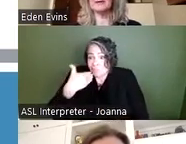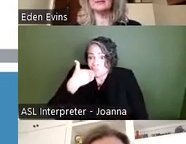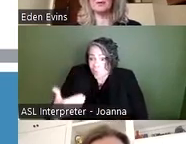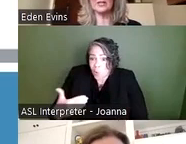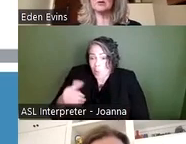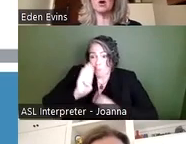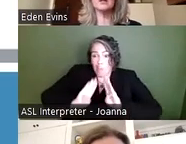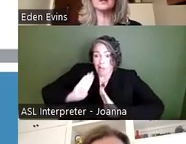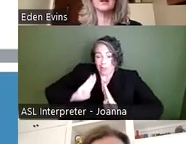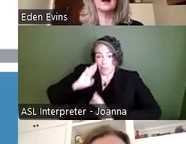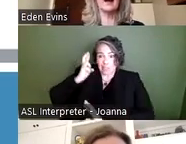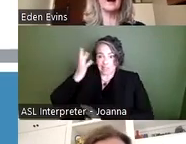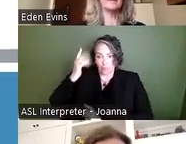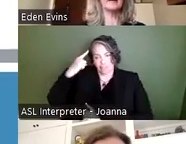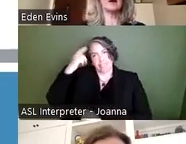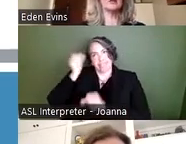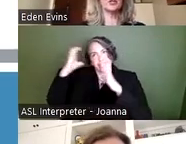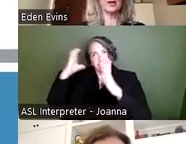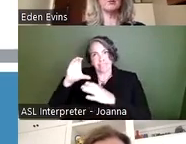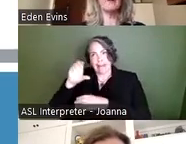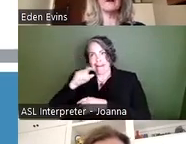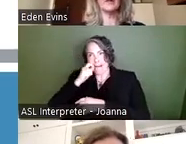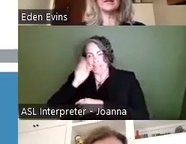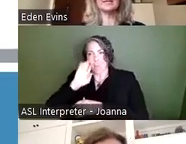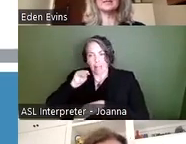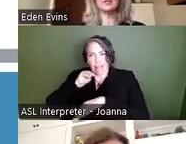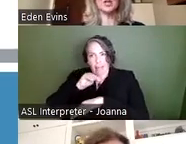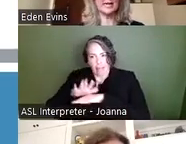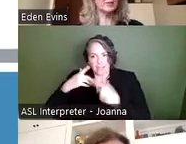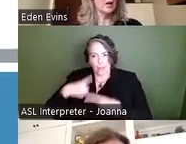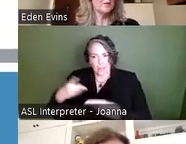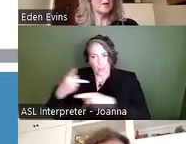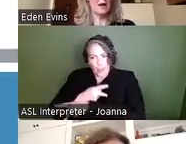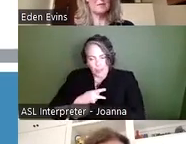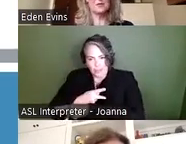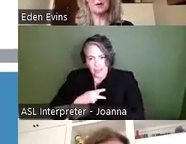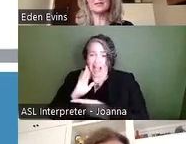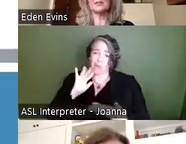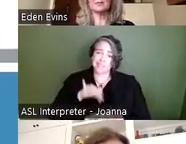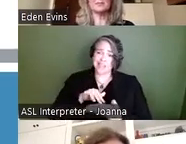make depression worse. In our study, we found that it didn't change depressive symptoms, so